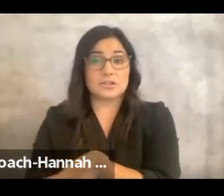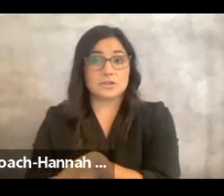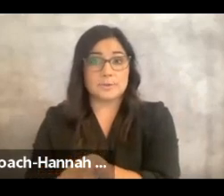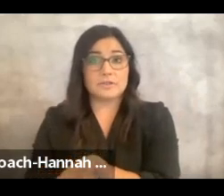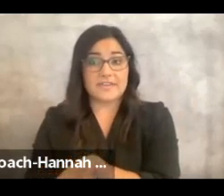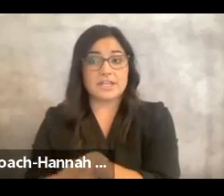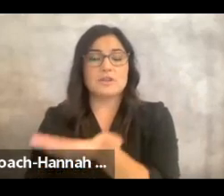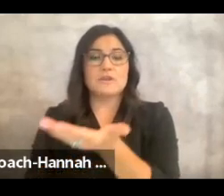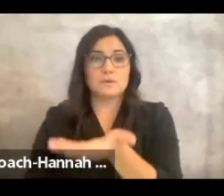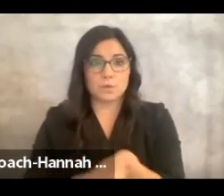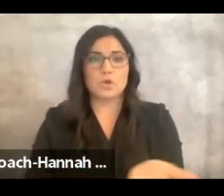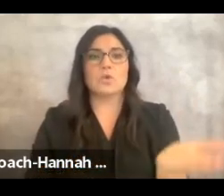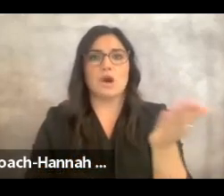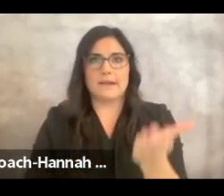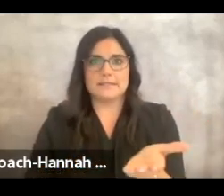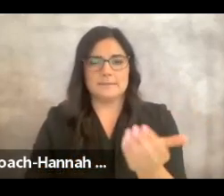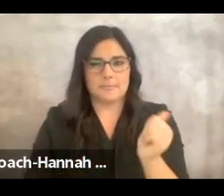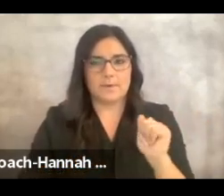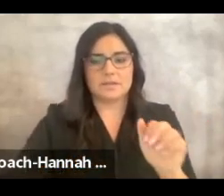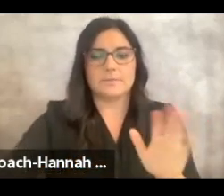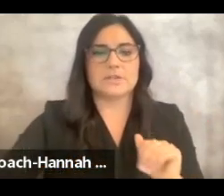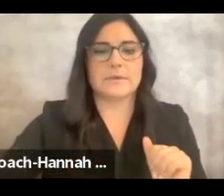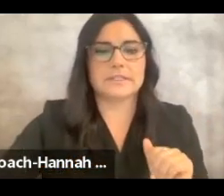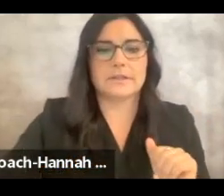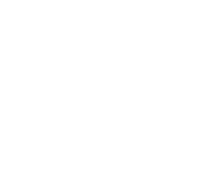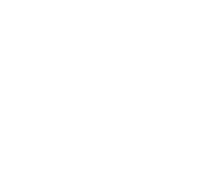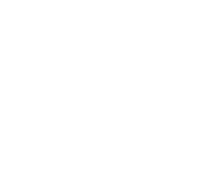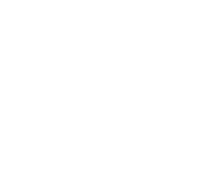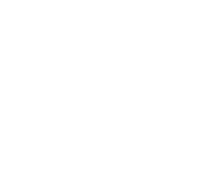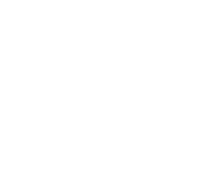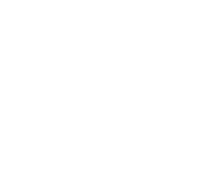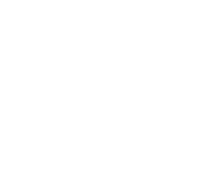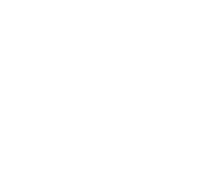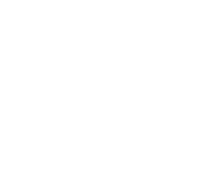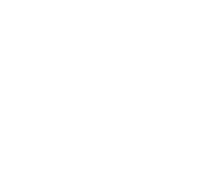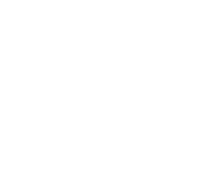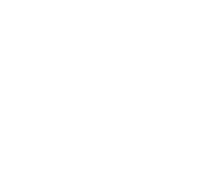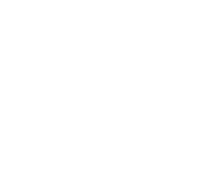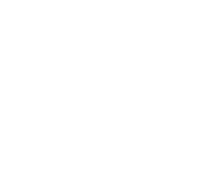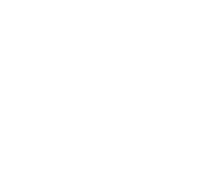National Interpreter Certification through RID. Okay. I just want to make sure that was clear.